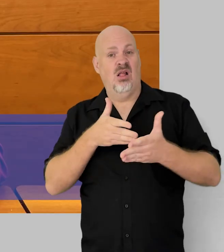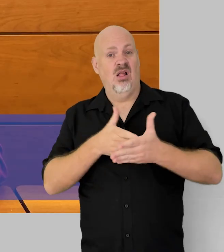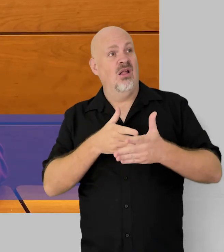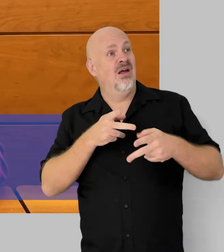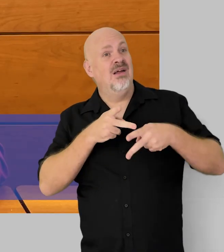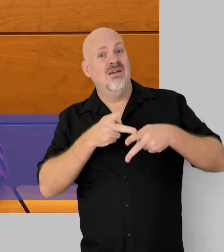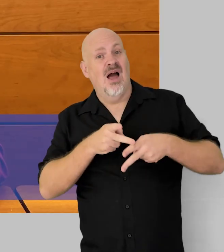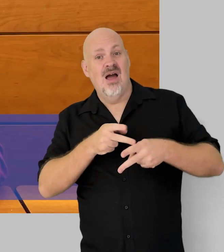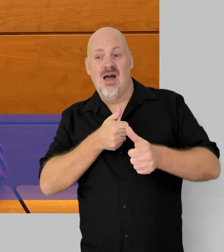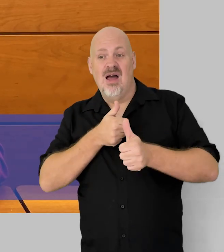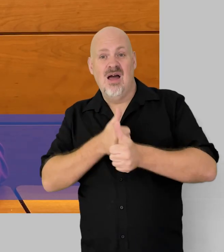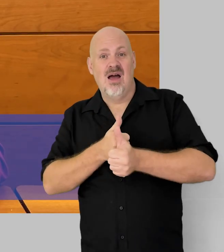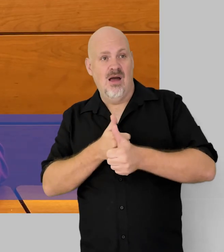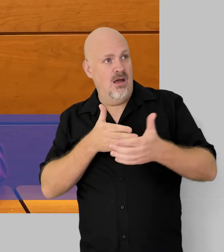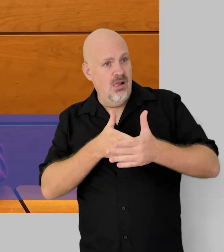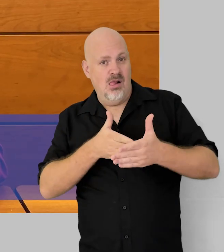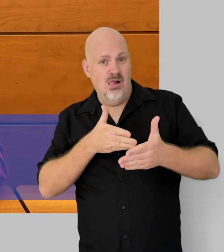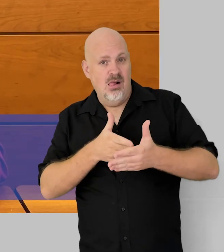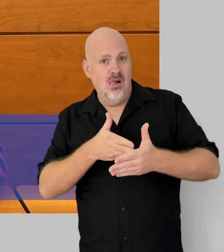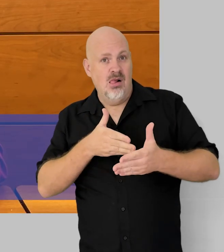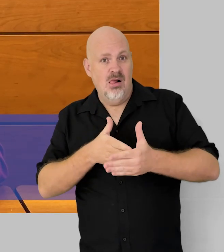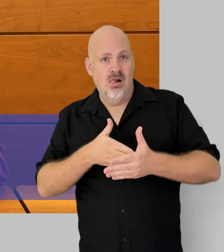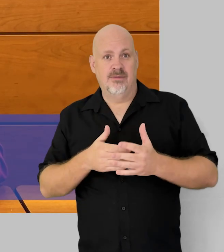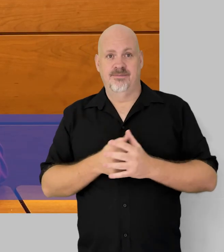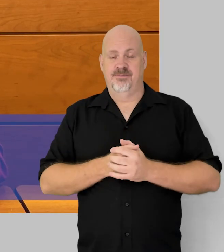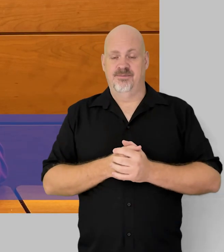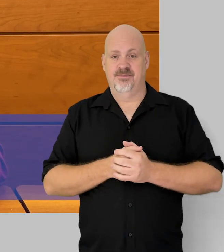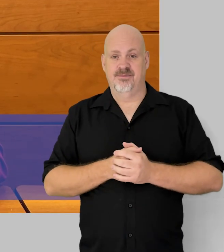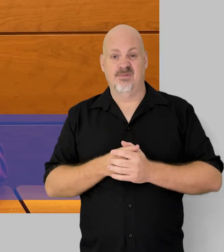racism, gender, and broader social disadvantage.